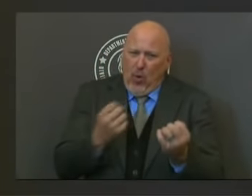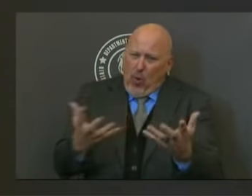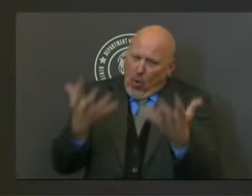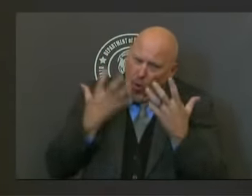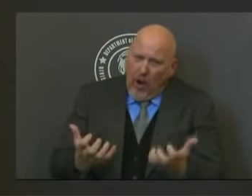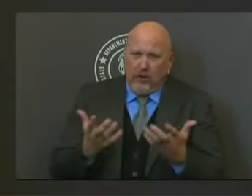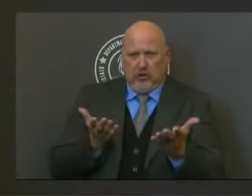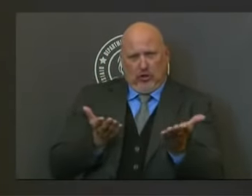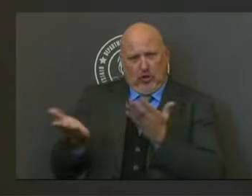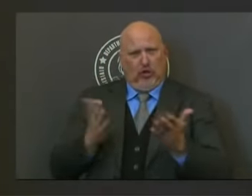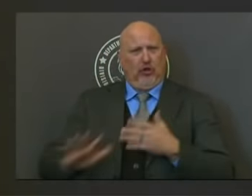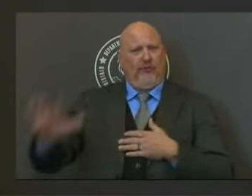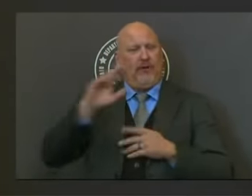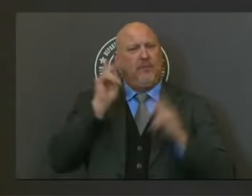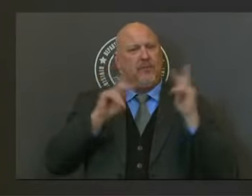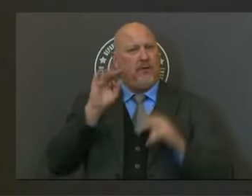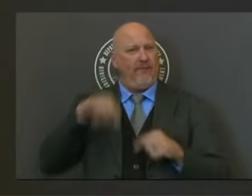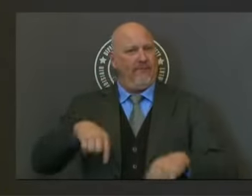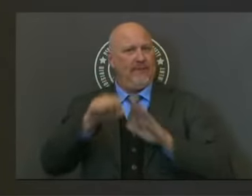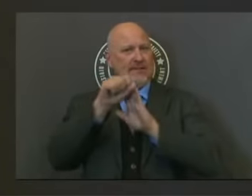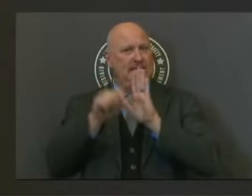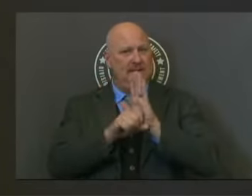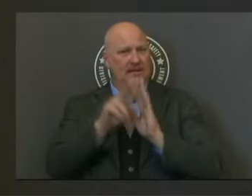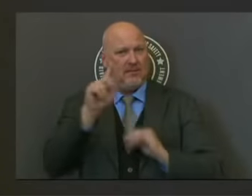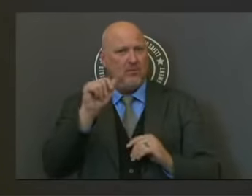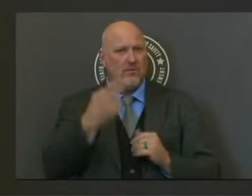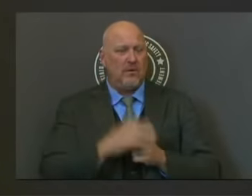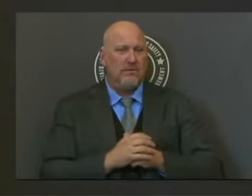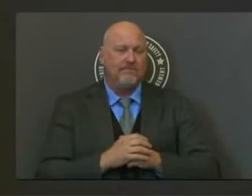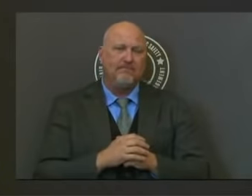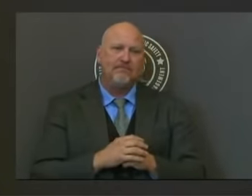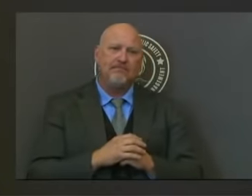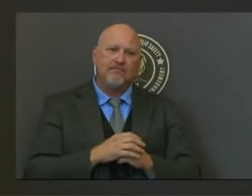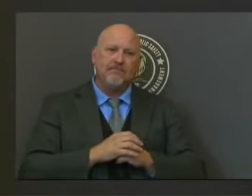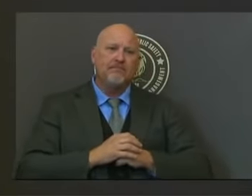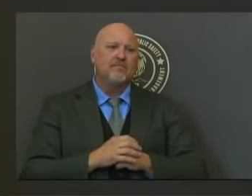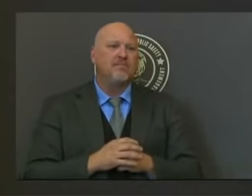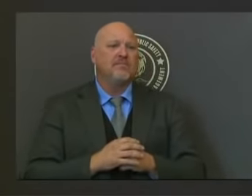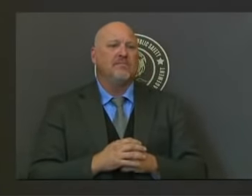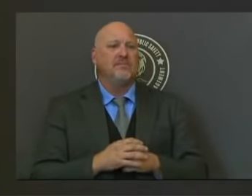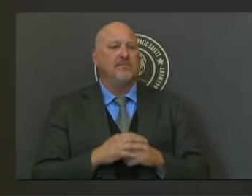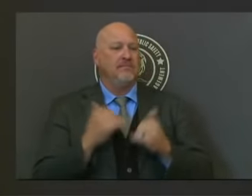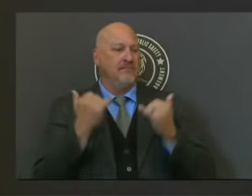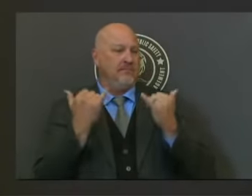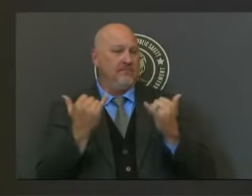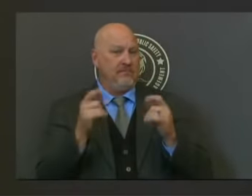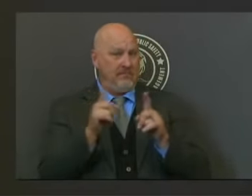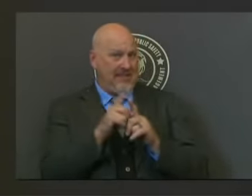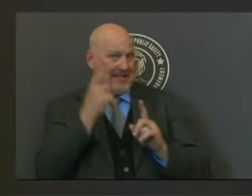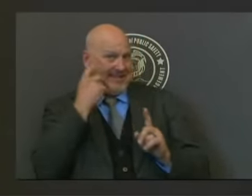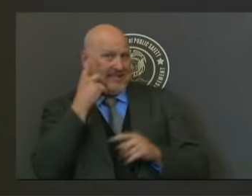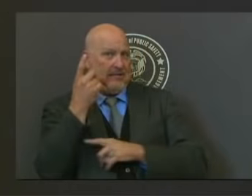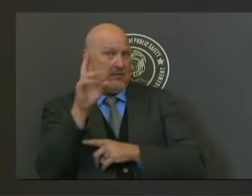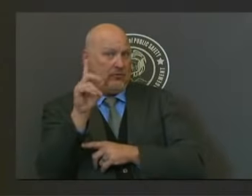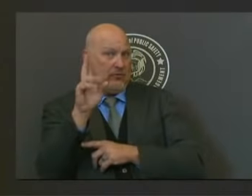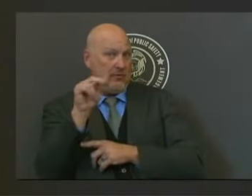there is a need for us to come together